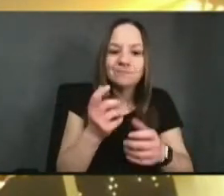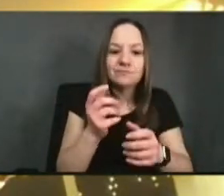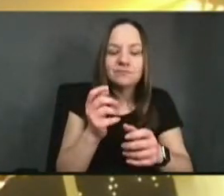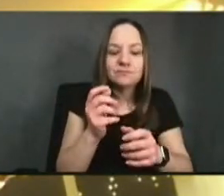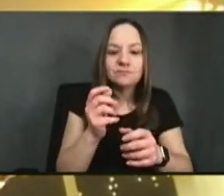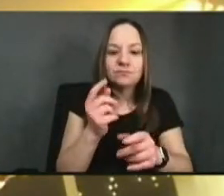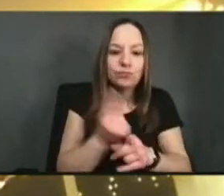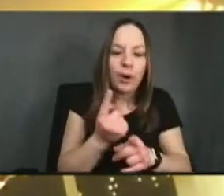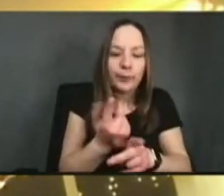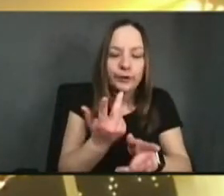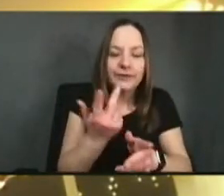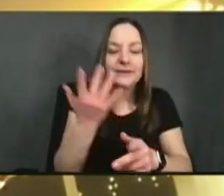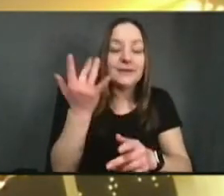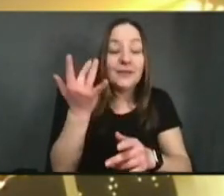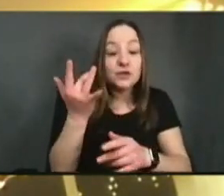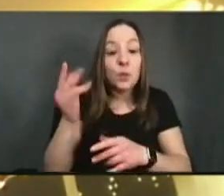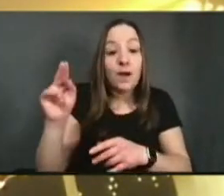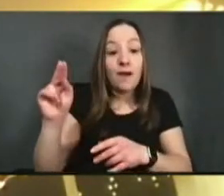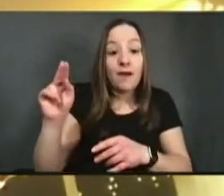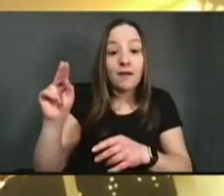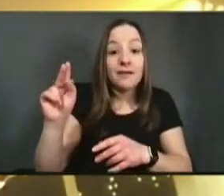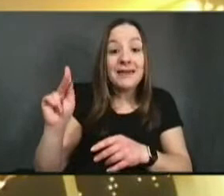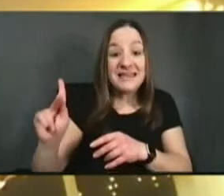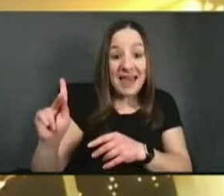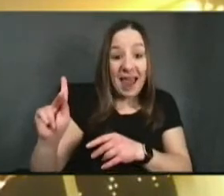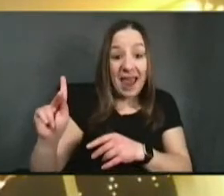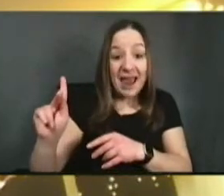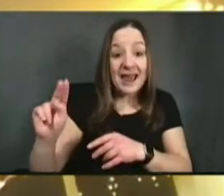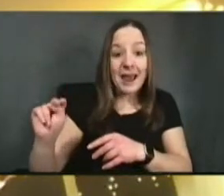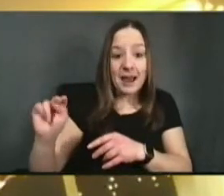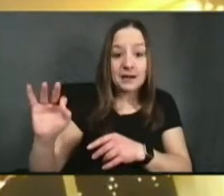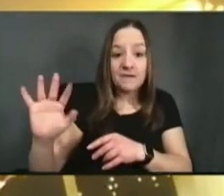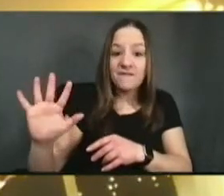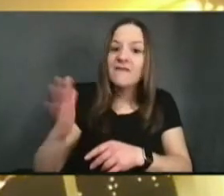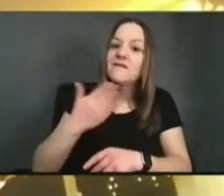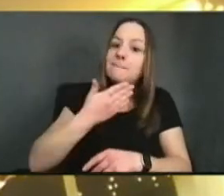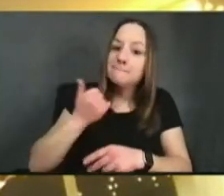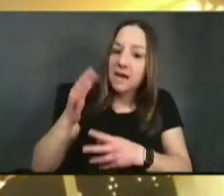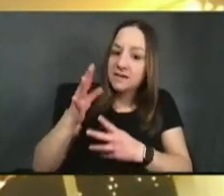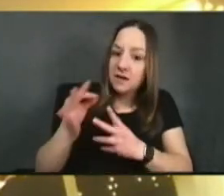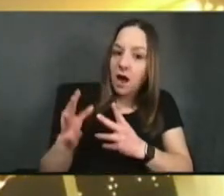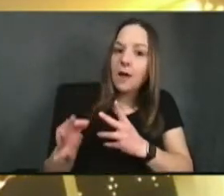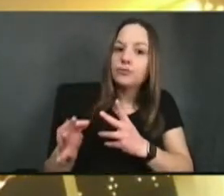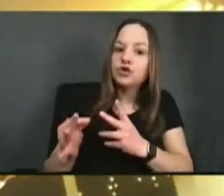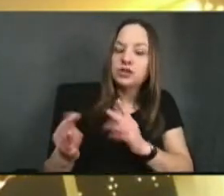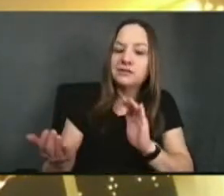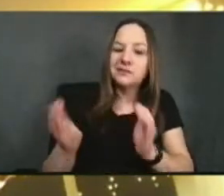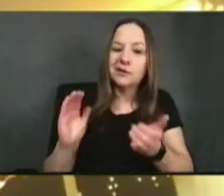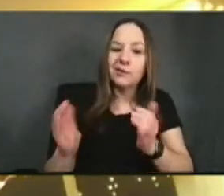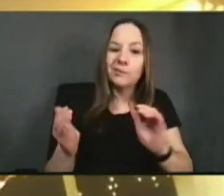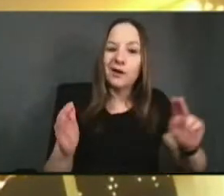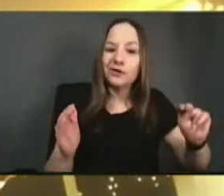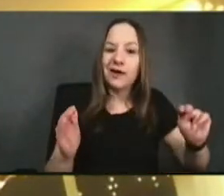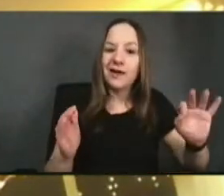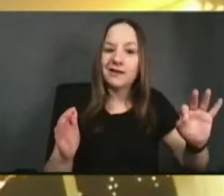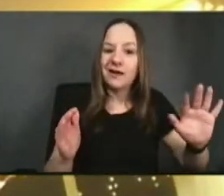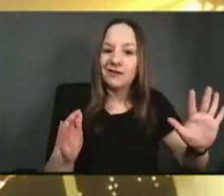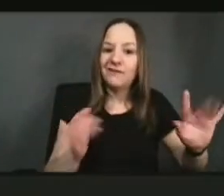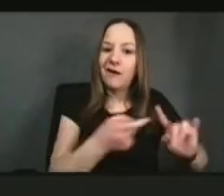work properly. So that's why I used to the K N 95 masks are The